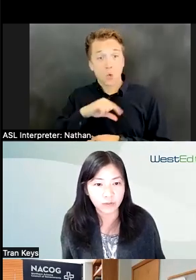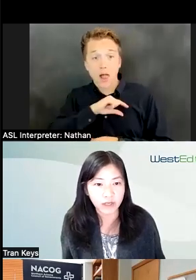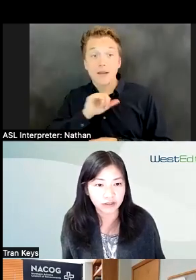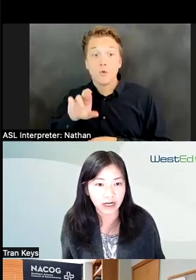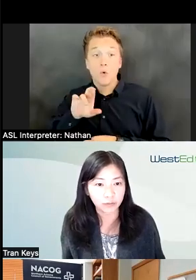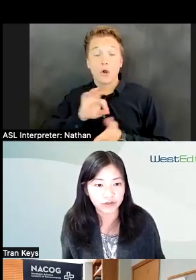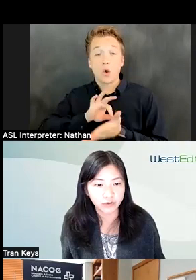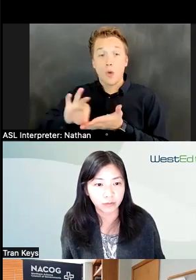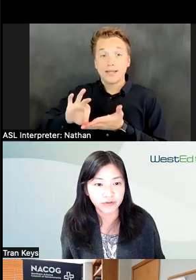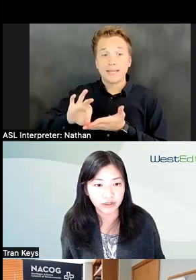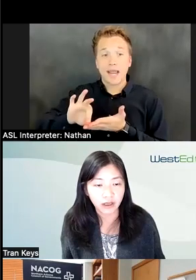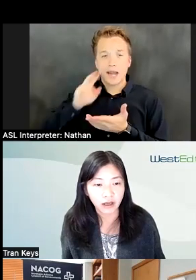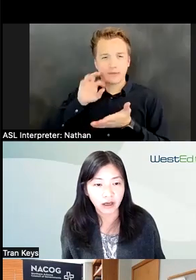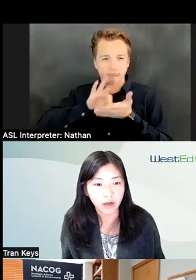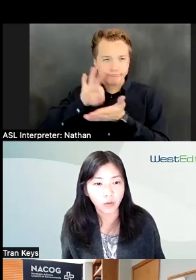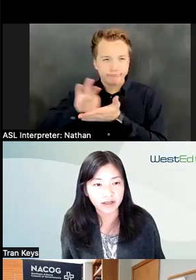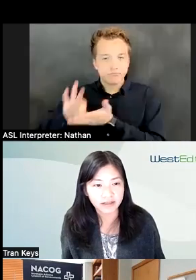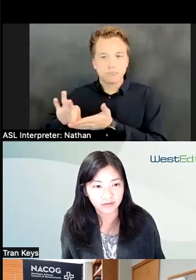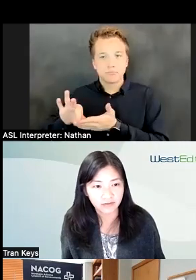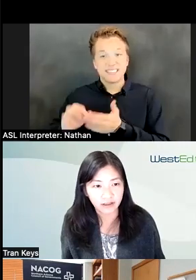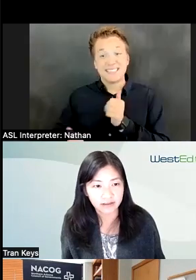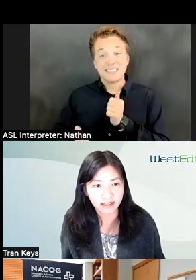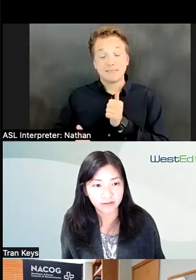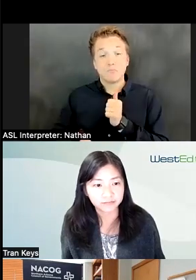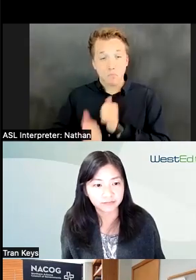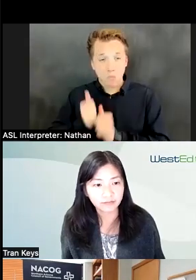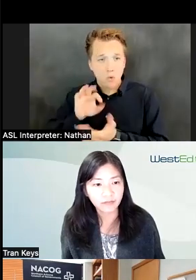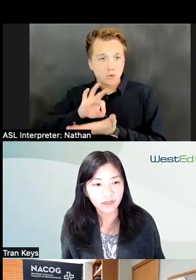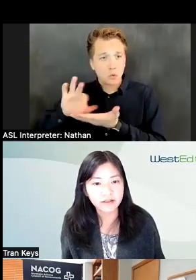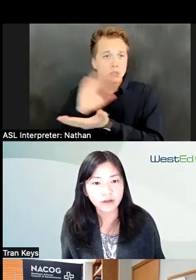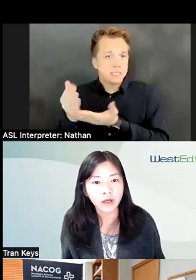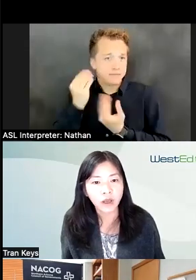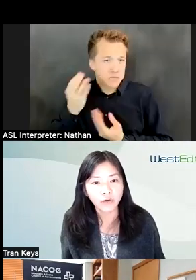We mentioned the outputs were mostly about quantitative data.